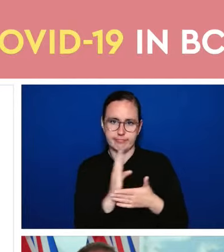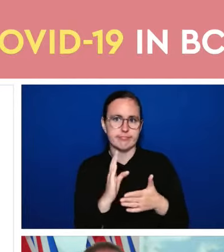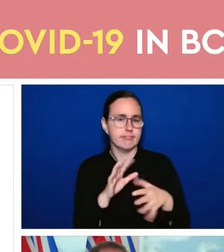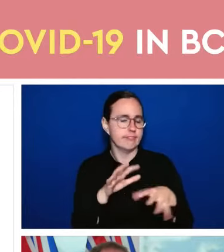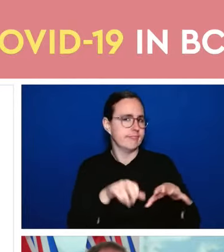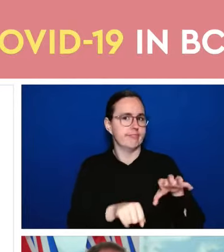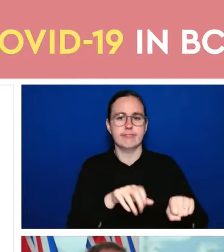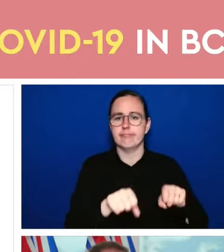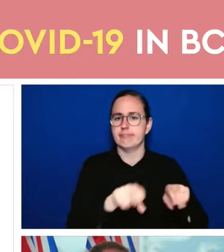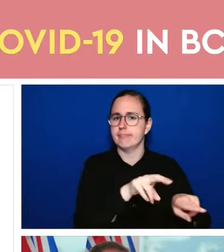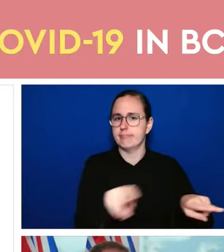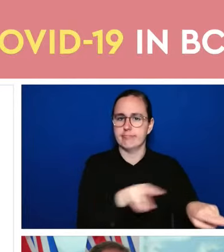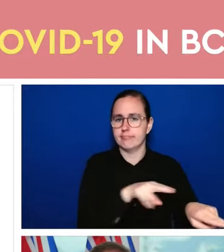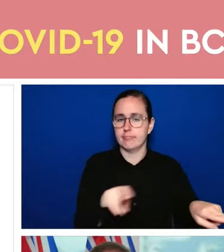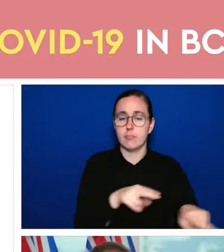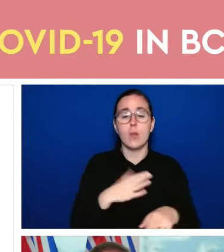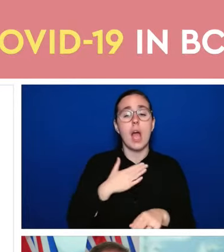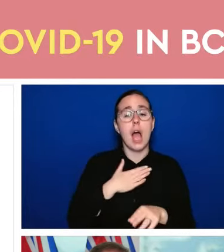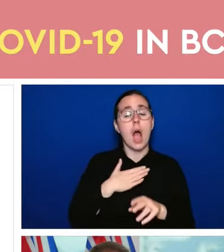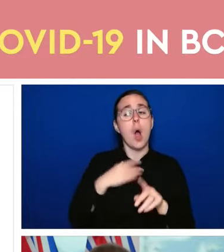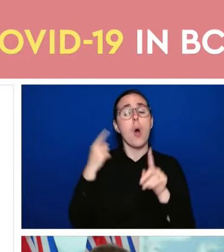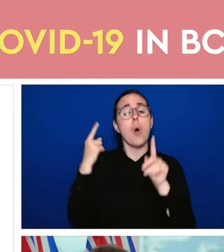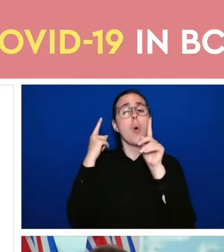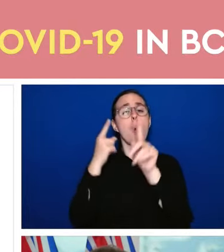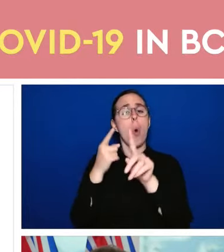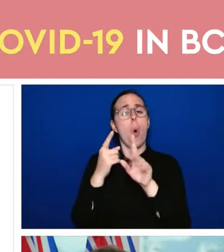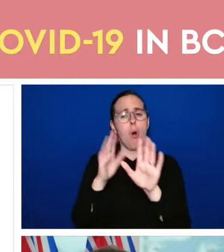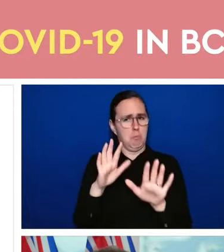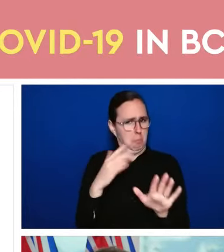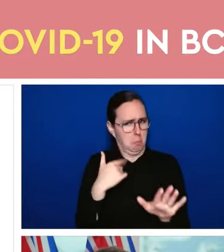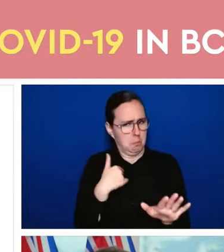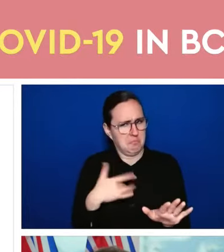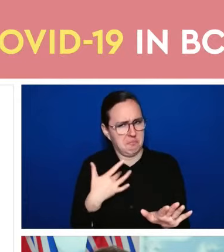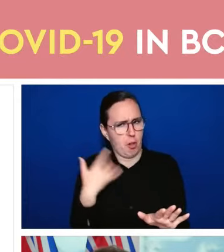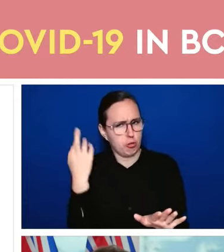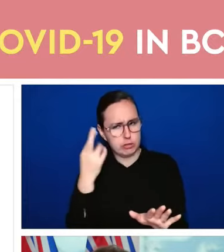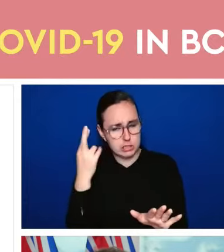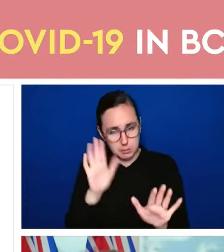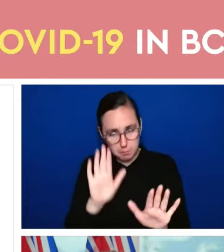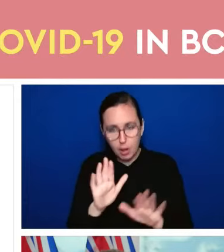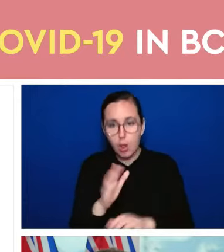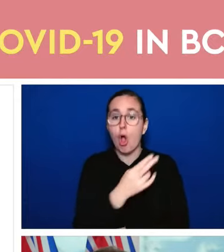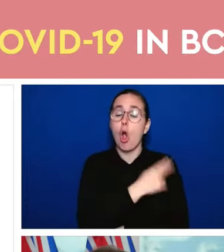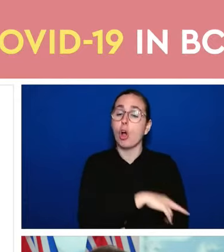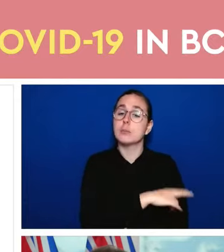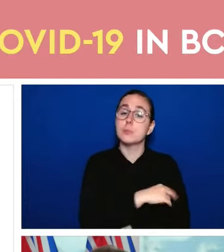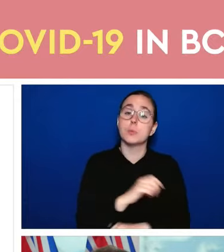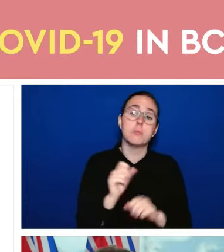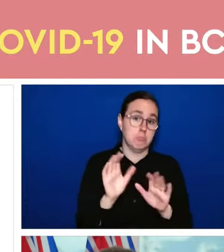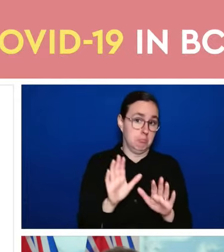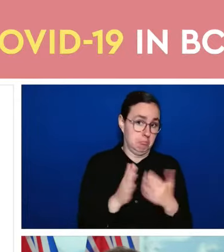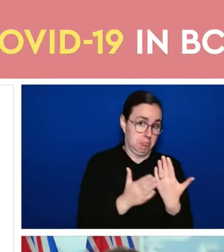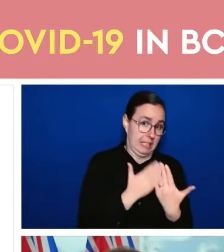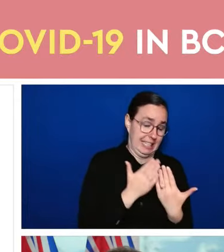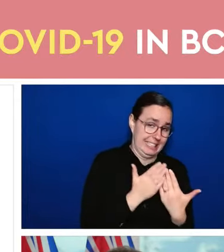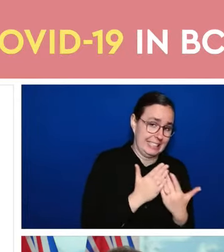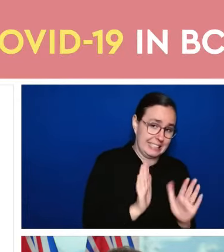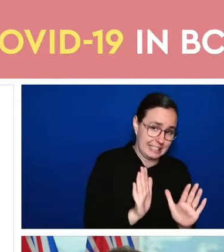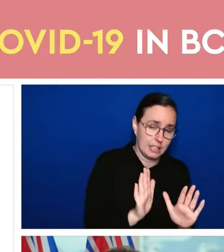we think reasonably there are hospitals can reasonably accommodate ninety easily- I can